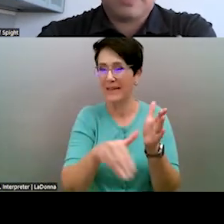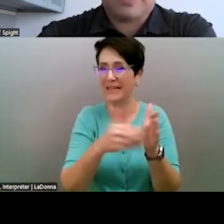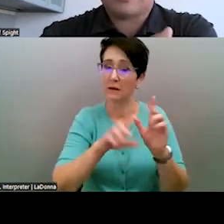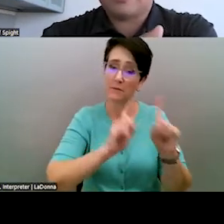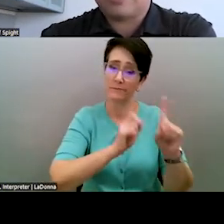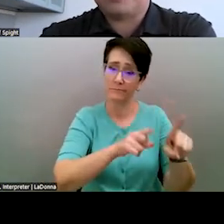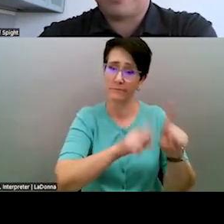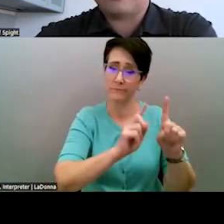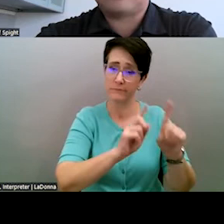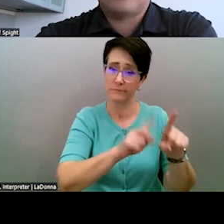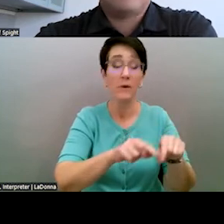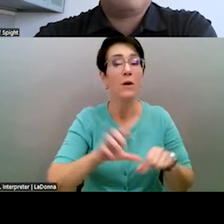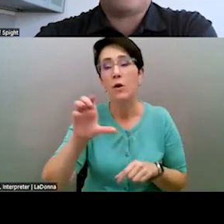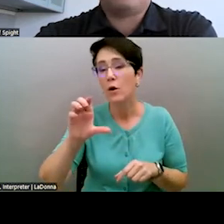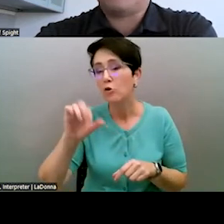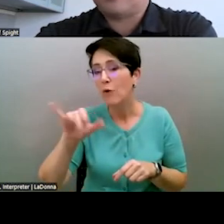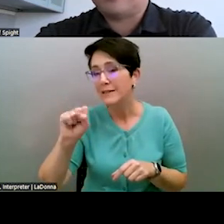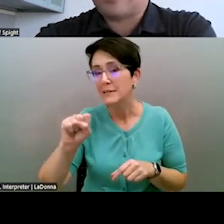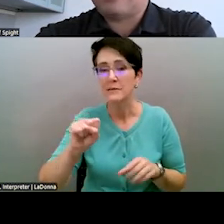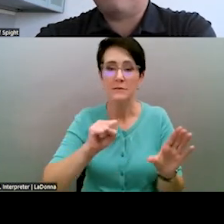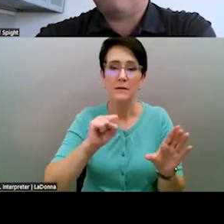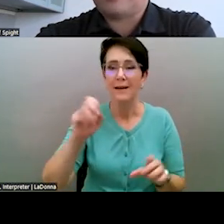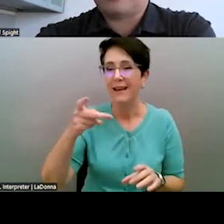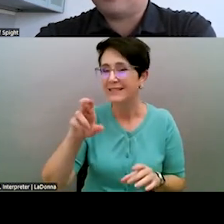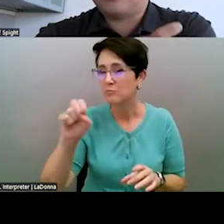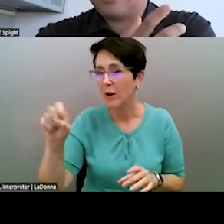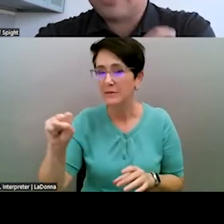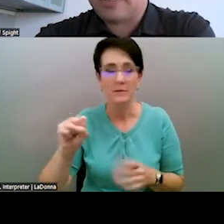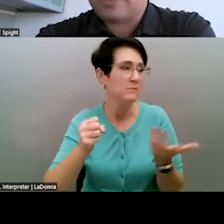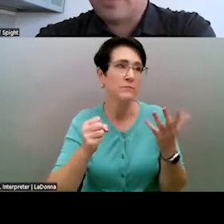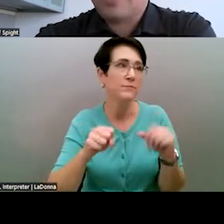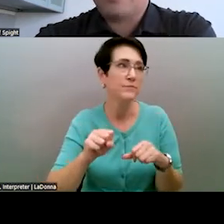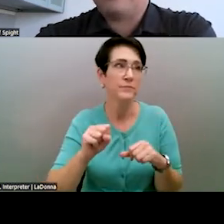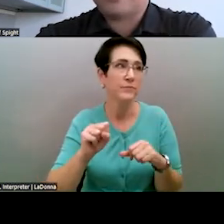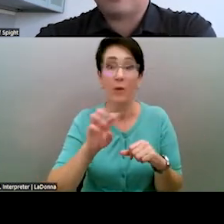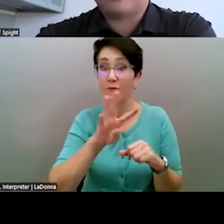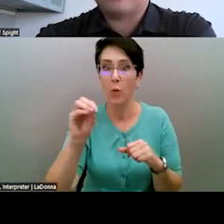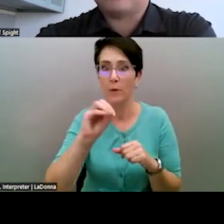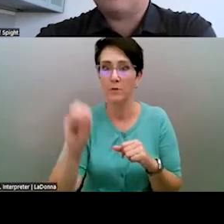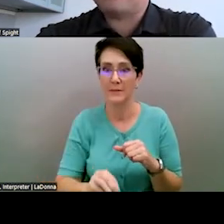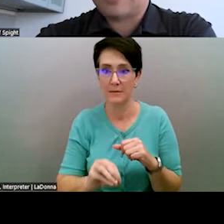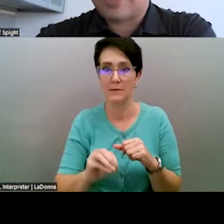CRISIS OR EXPRESS, 40% OF THE TIME. 30, 60 DAYS LATER, WE HAVE TAKEN THAT DOWN TO 10.